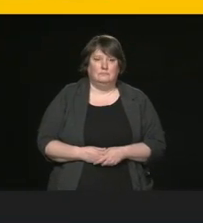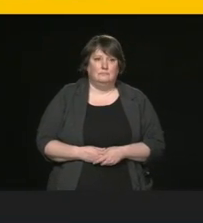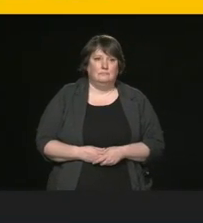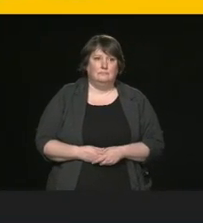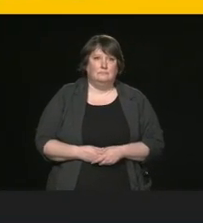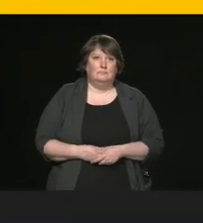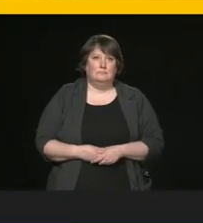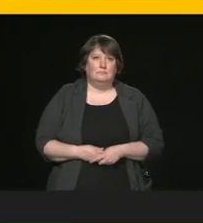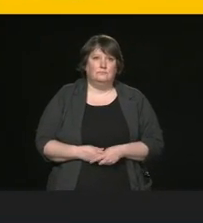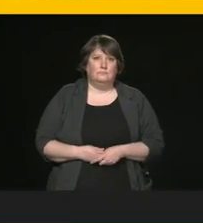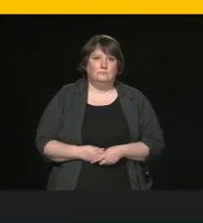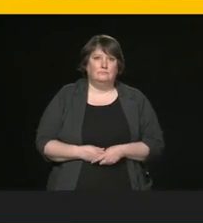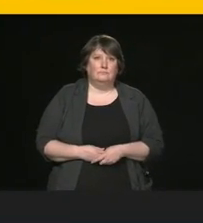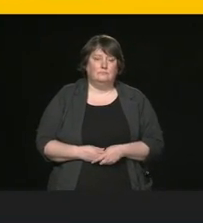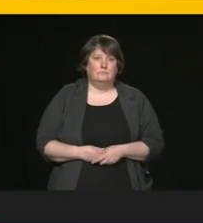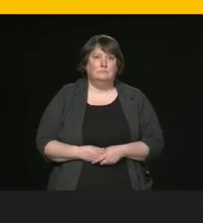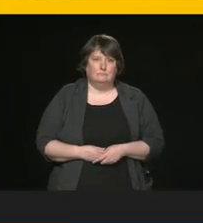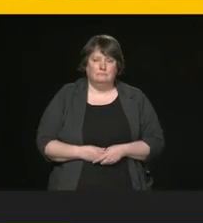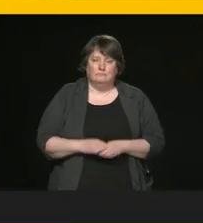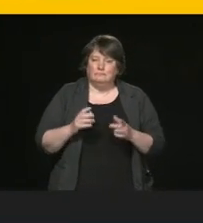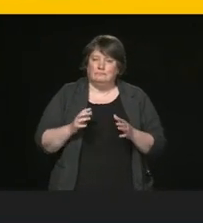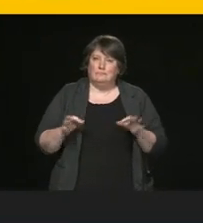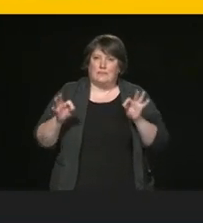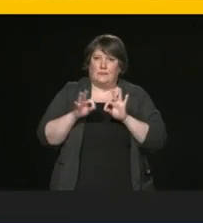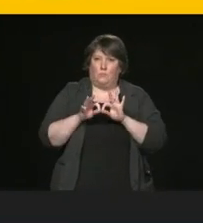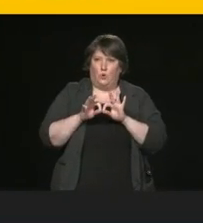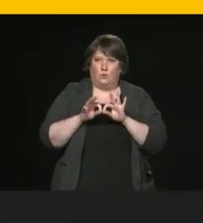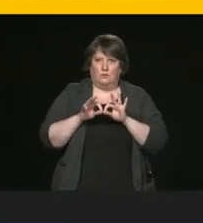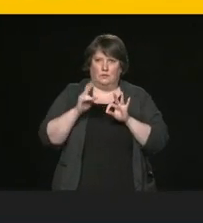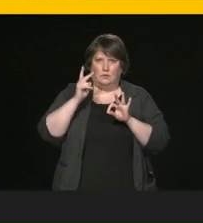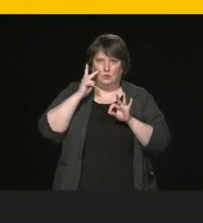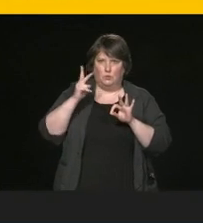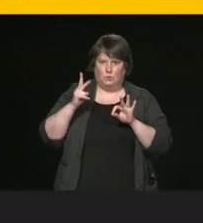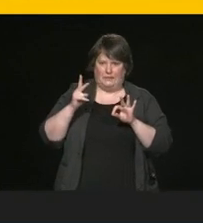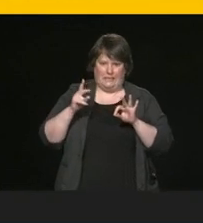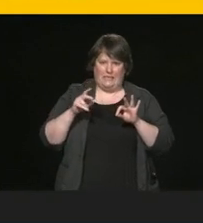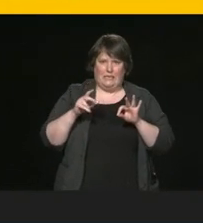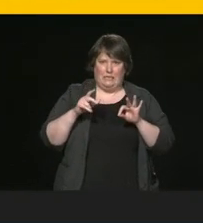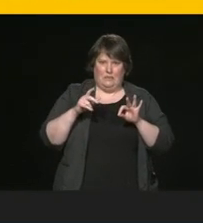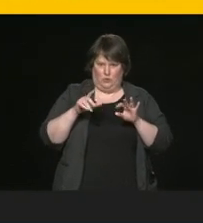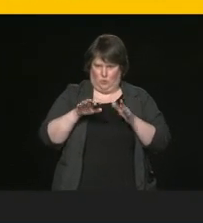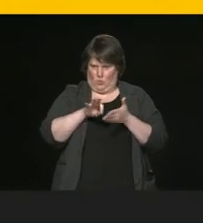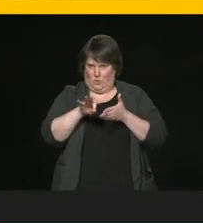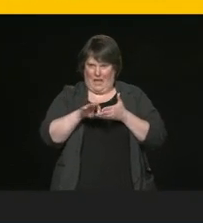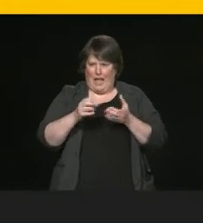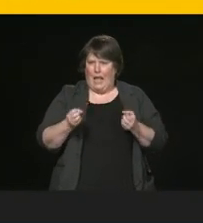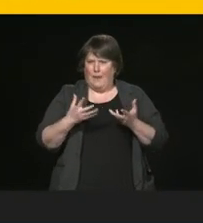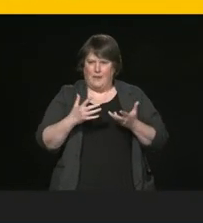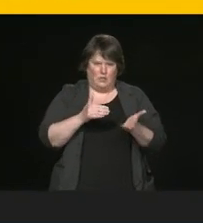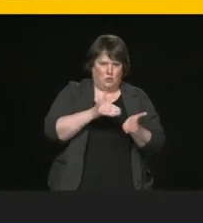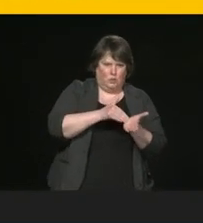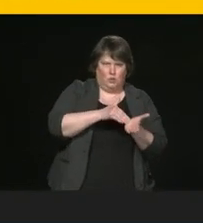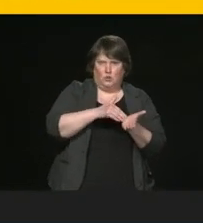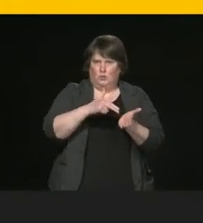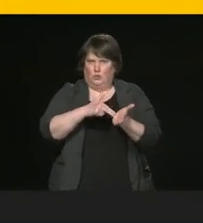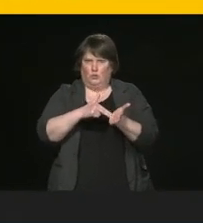I THINK IT IS ACTUALLY QUITE IMPORTANT TO LOOK AT THE NUMBER